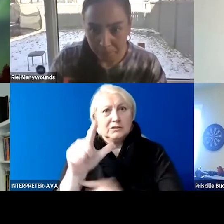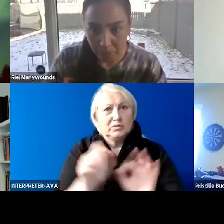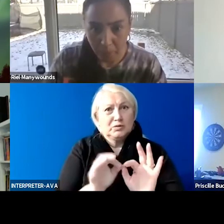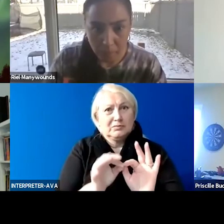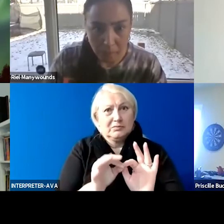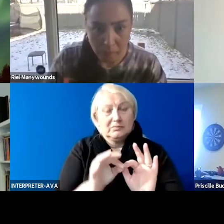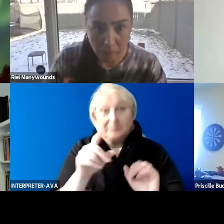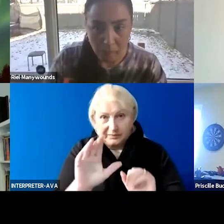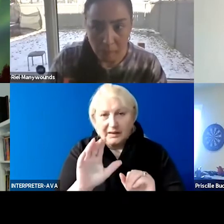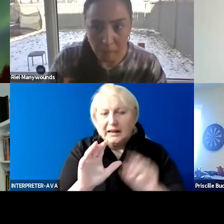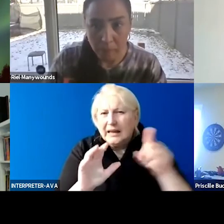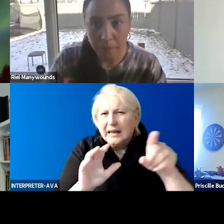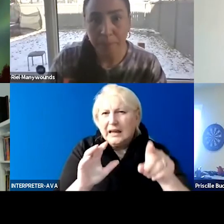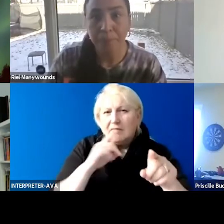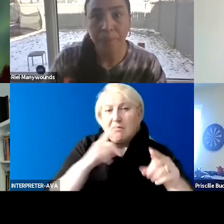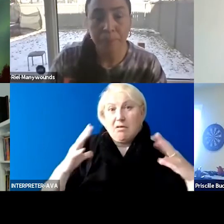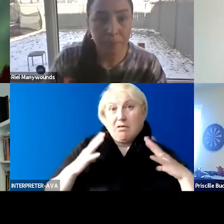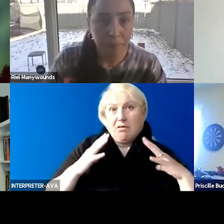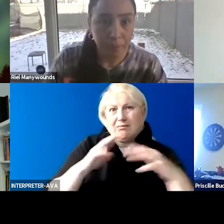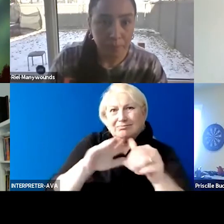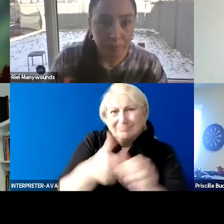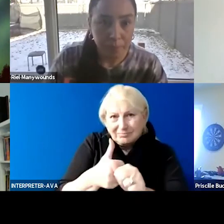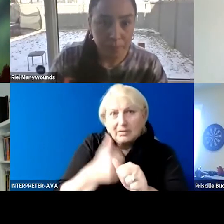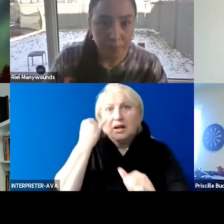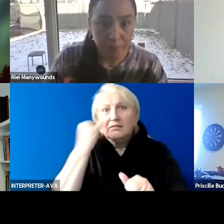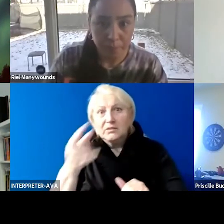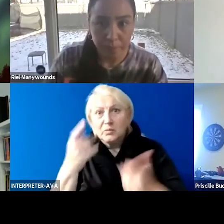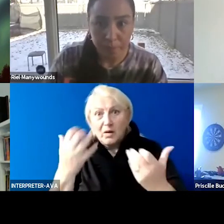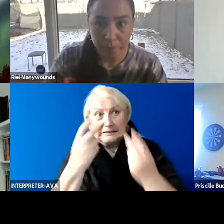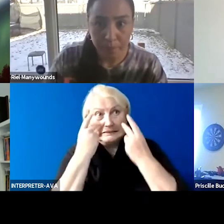we just want to be sure that for those of you who want to access it that you're able to